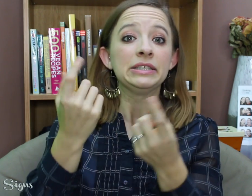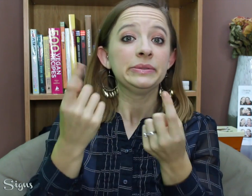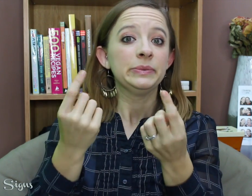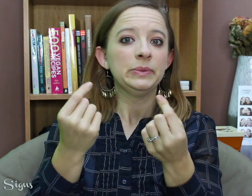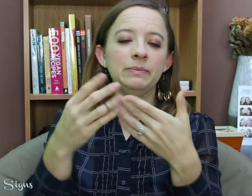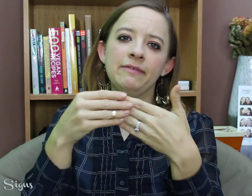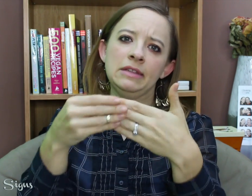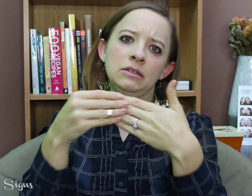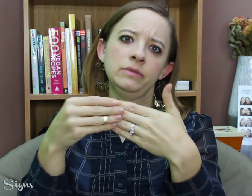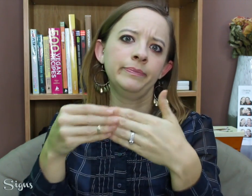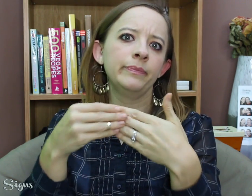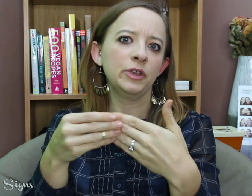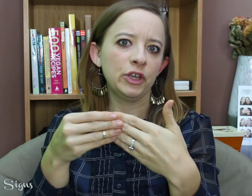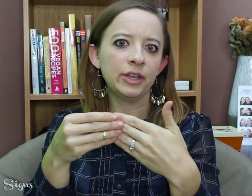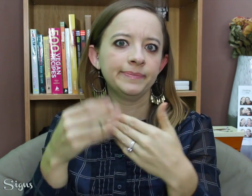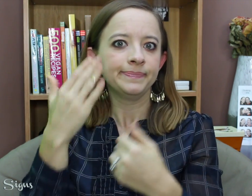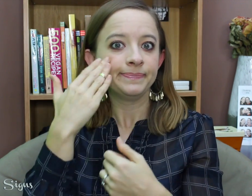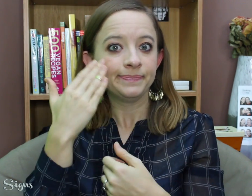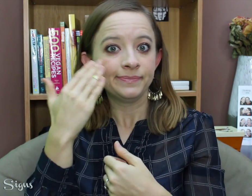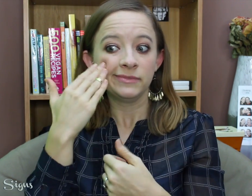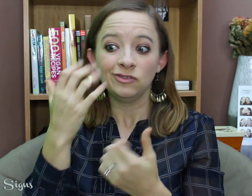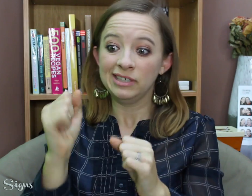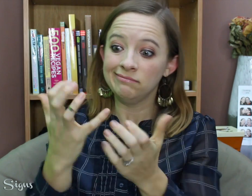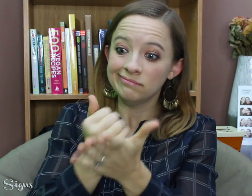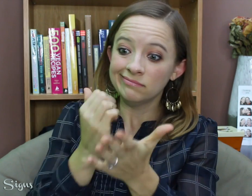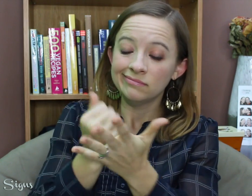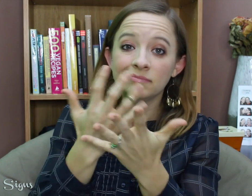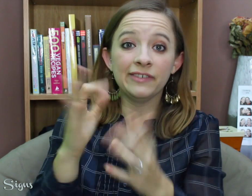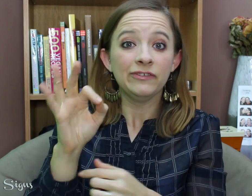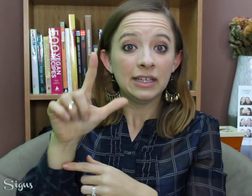have interpreting be your career the best thing to do is be flexible. You know